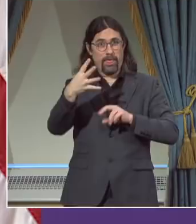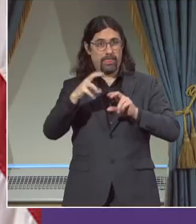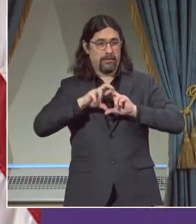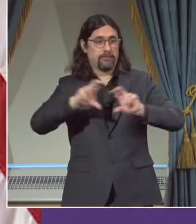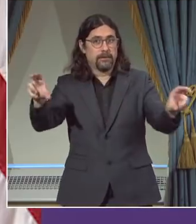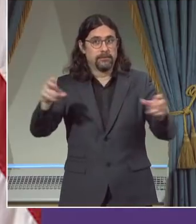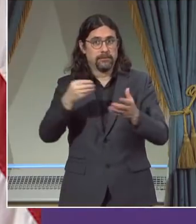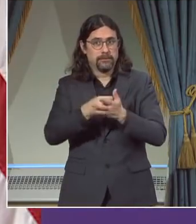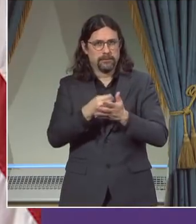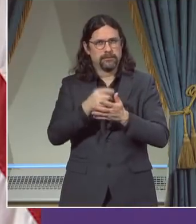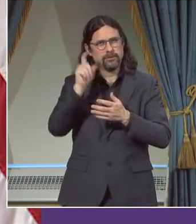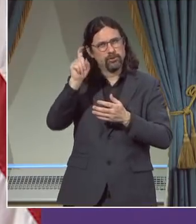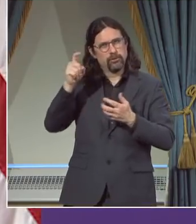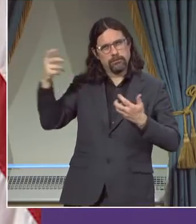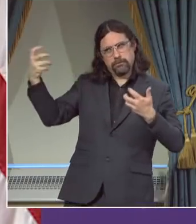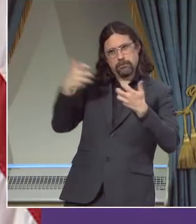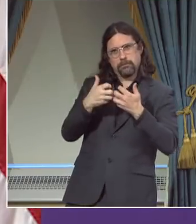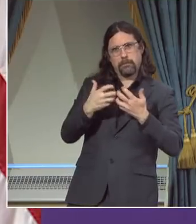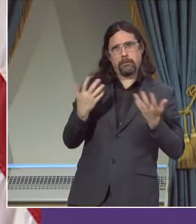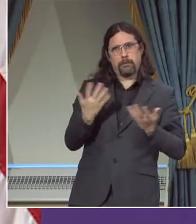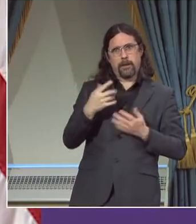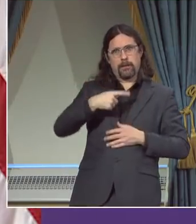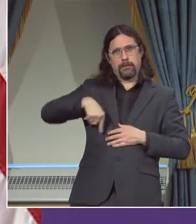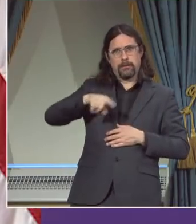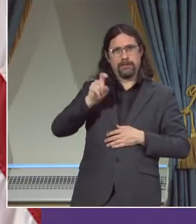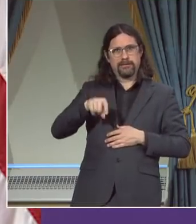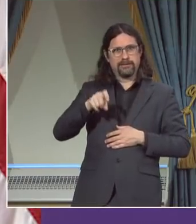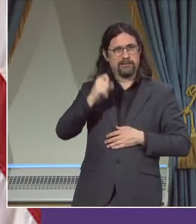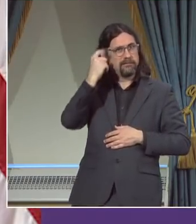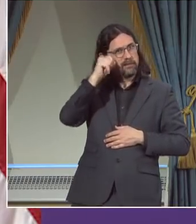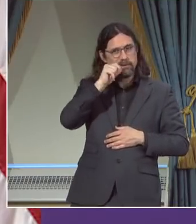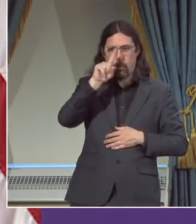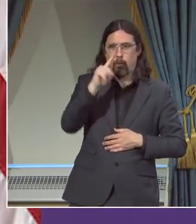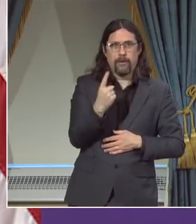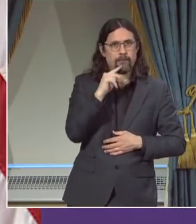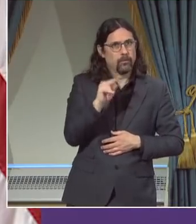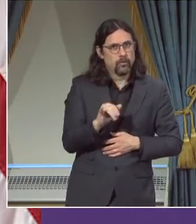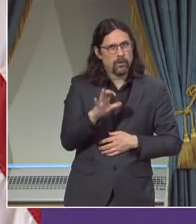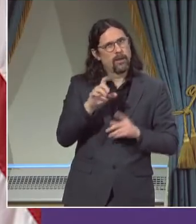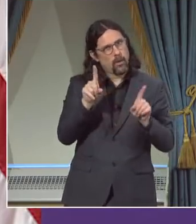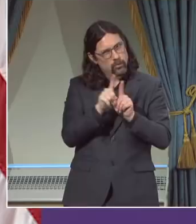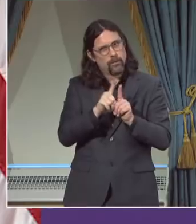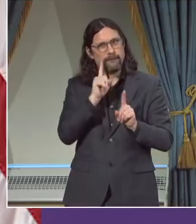NOT JUSTIN NEW YORK BUT INCREASINGLY TRAGICALLY ALL